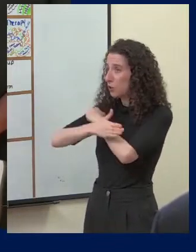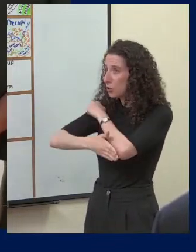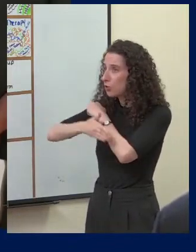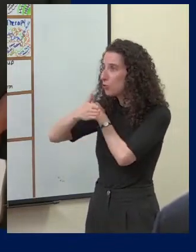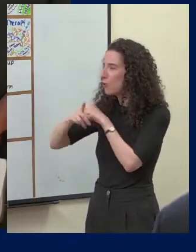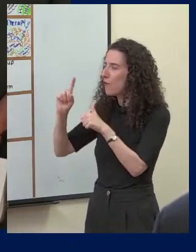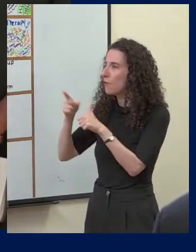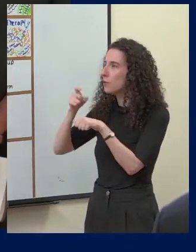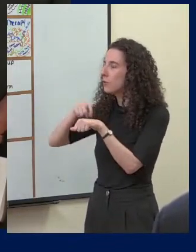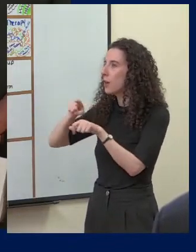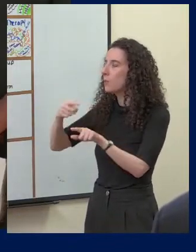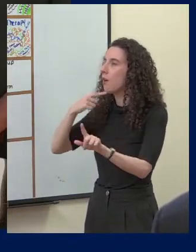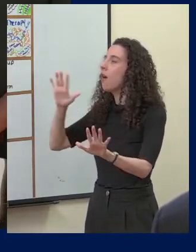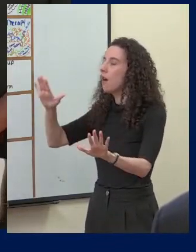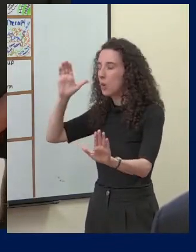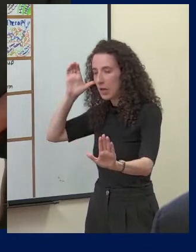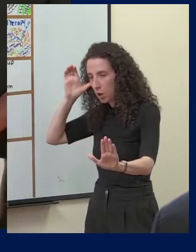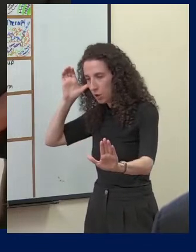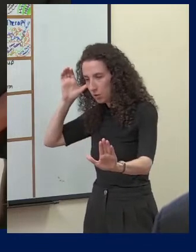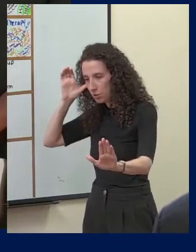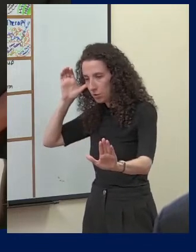and believe us when we say we want to be there.